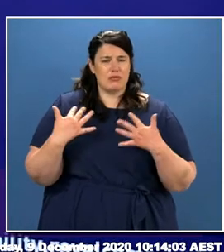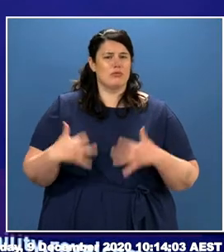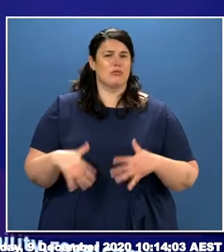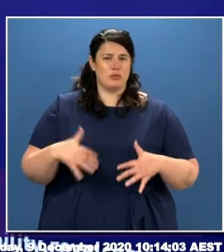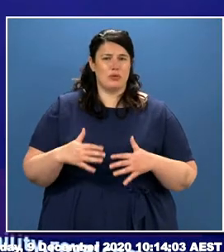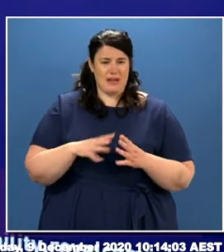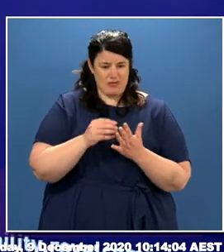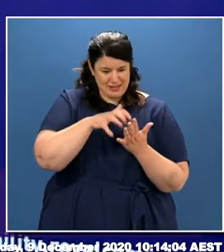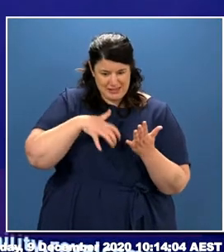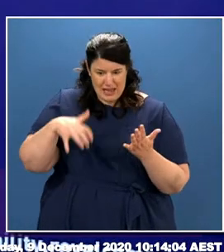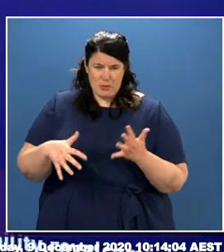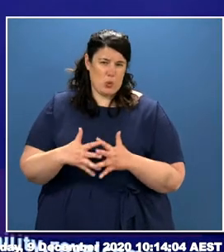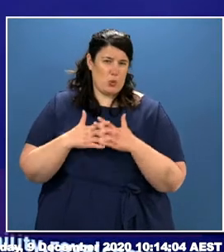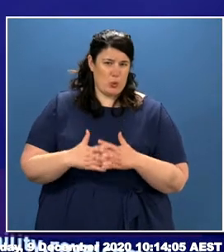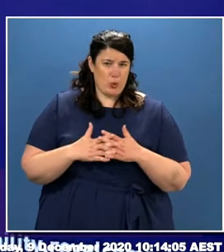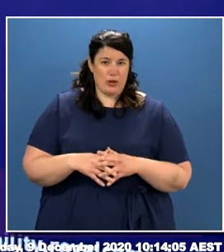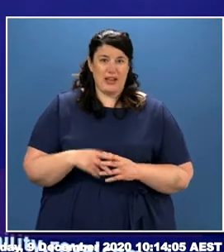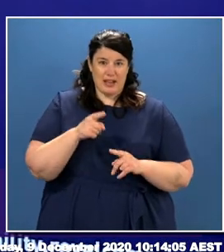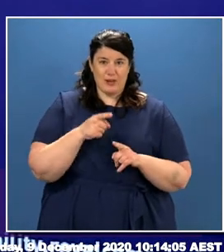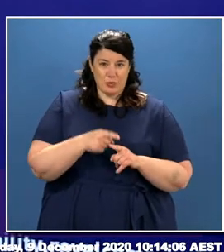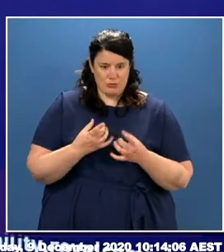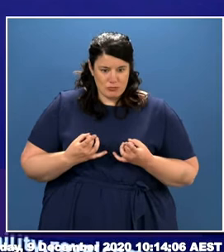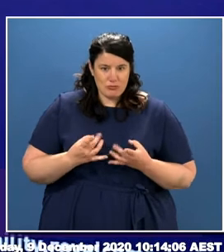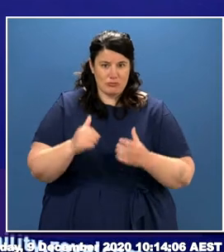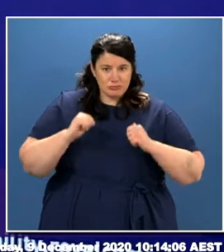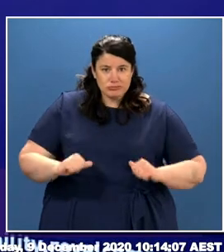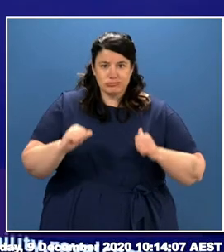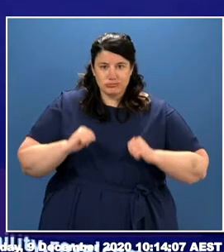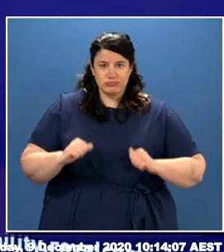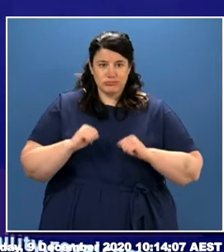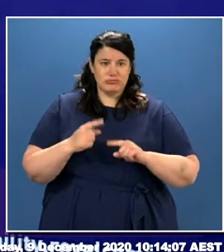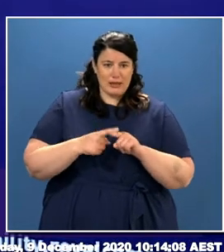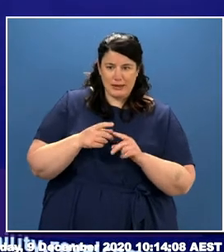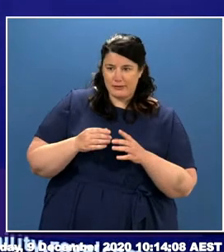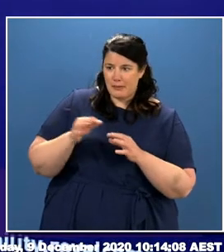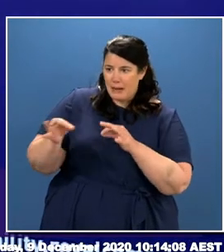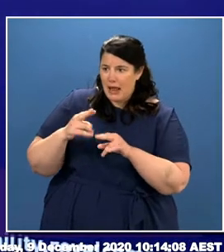provided and also the work that obviously went into the Summit. Thank you.